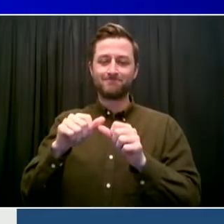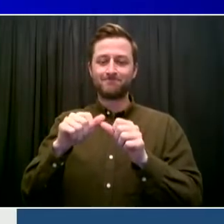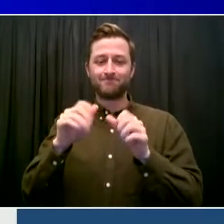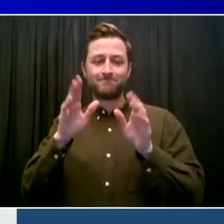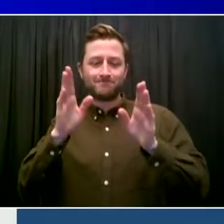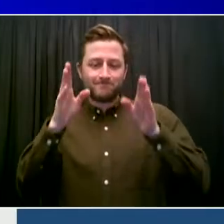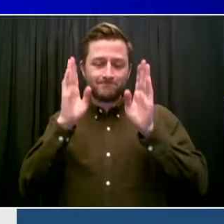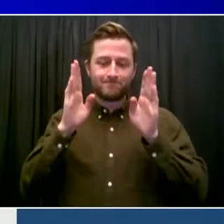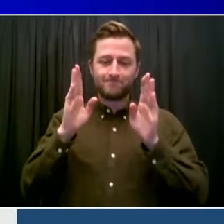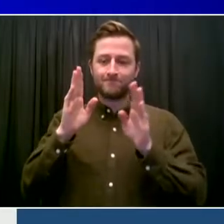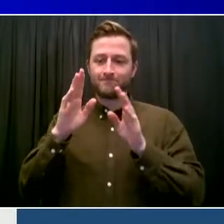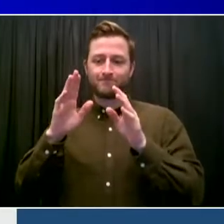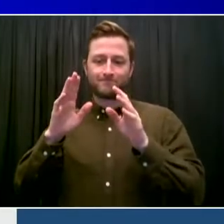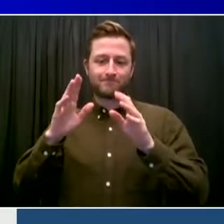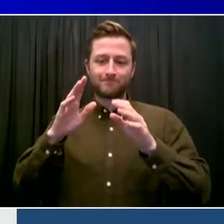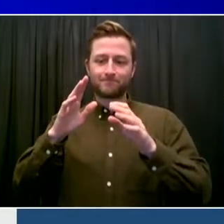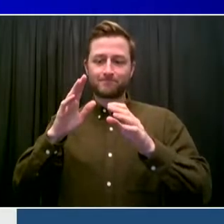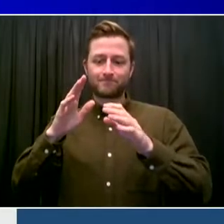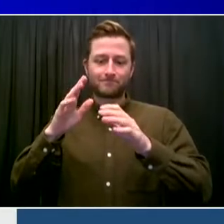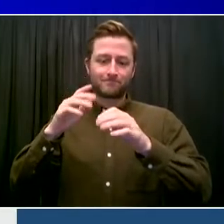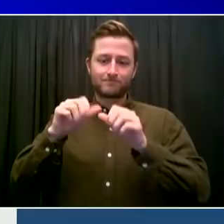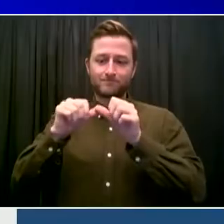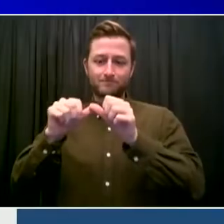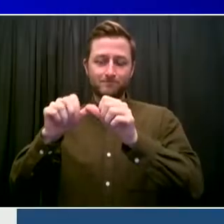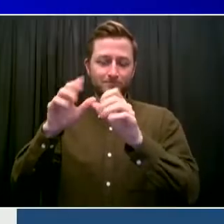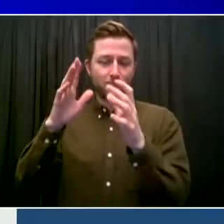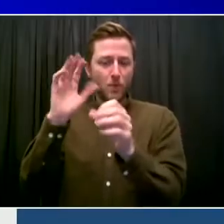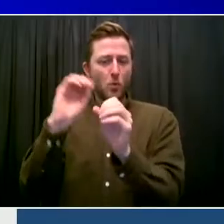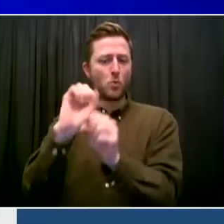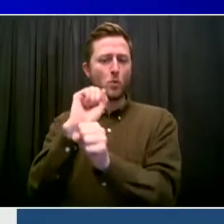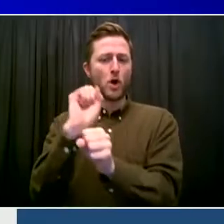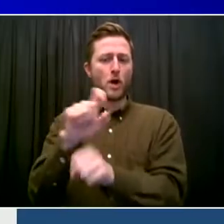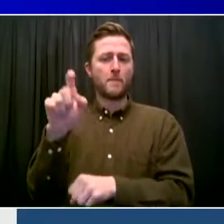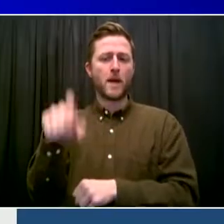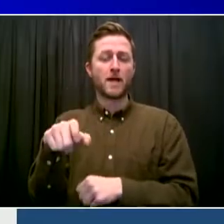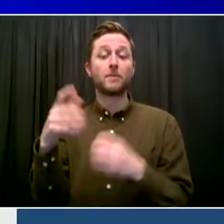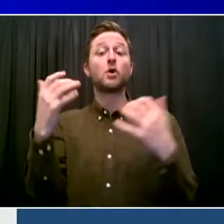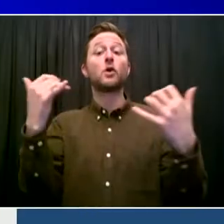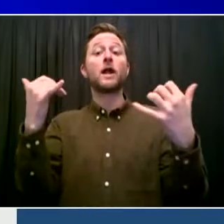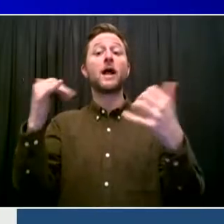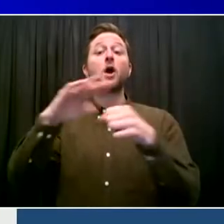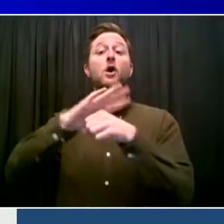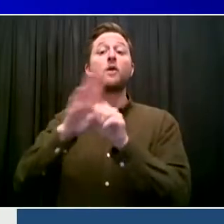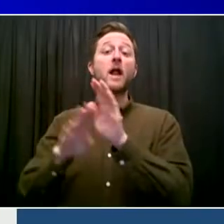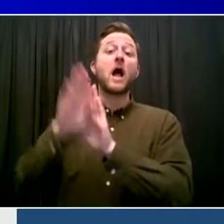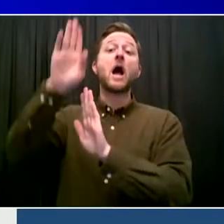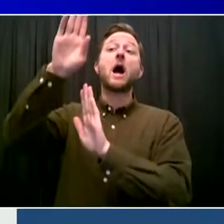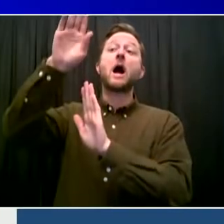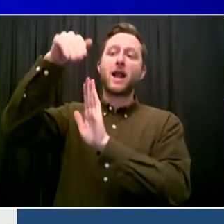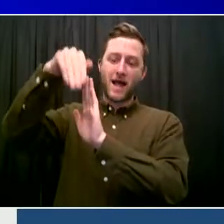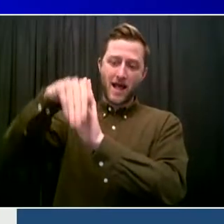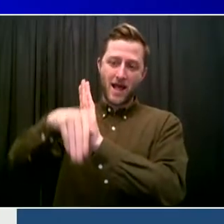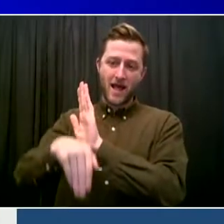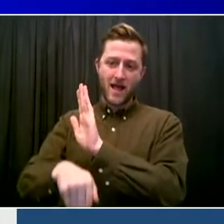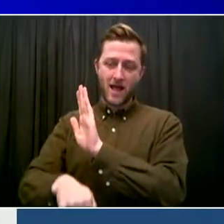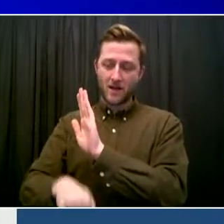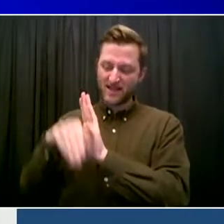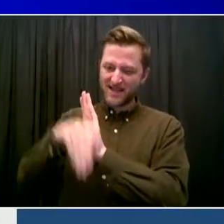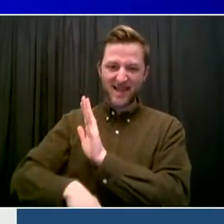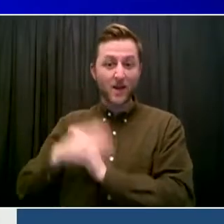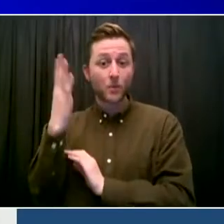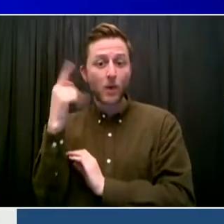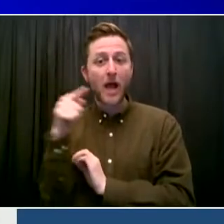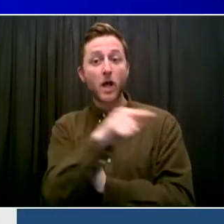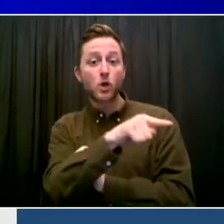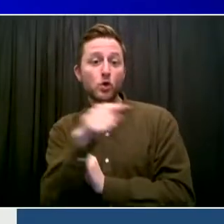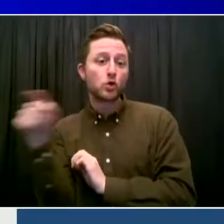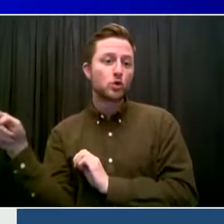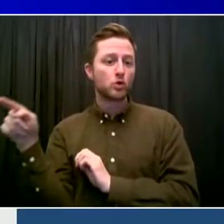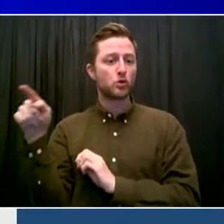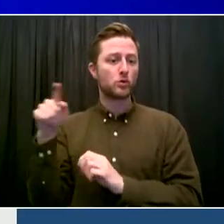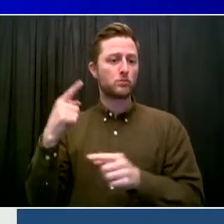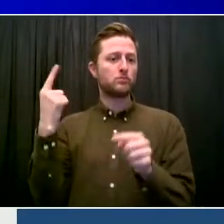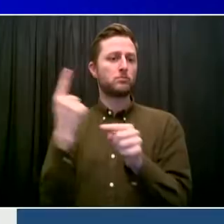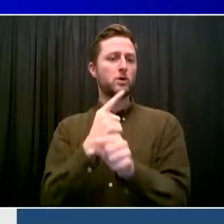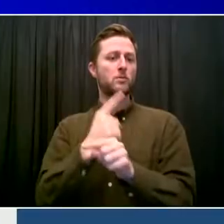WE KNOW THERE IS WORK TO DO AND